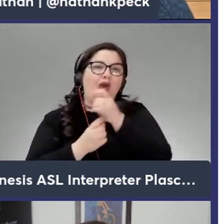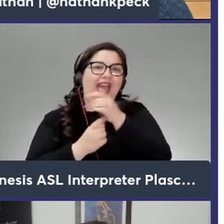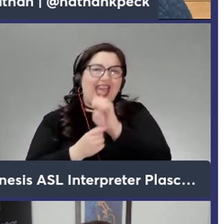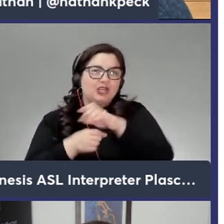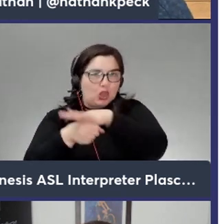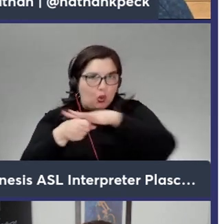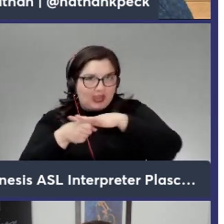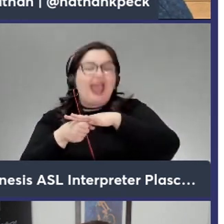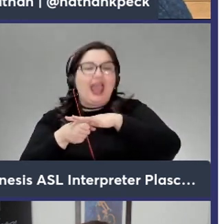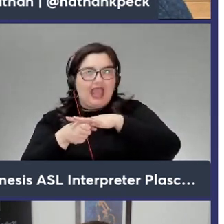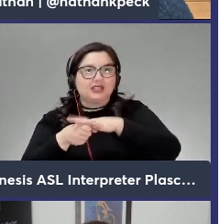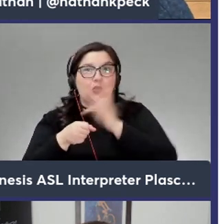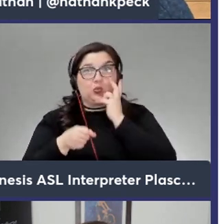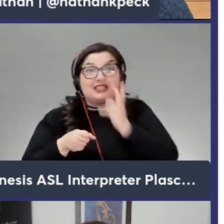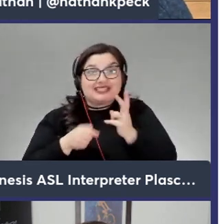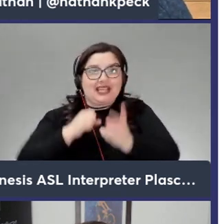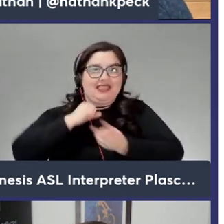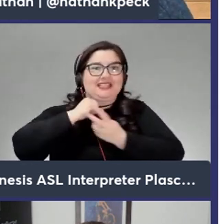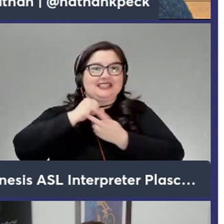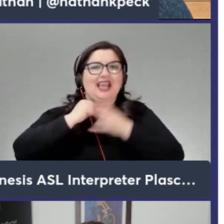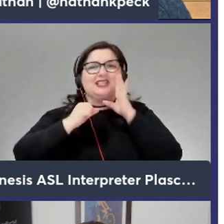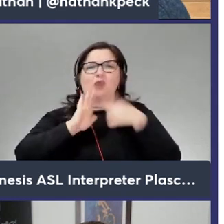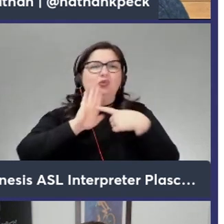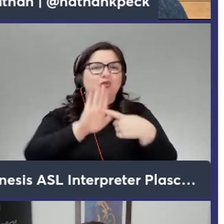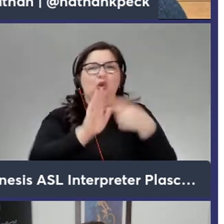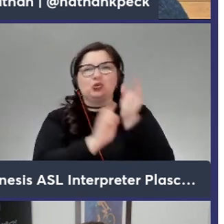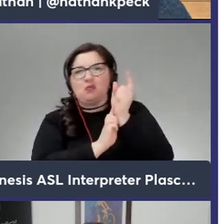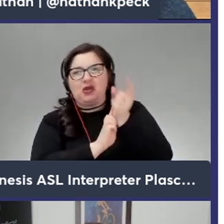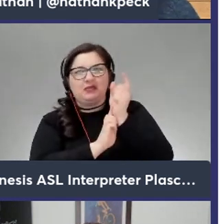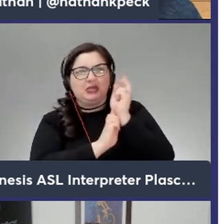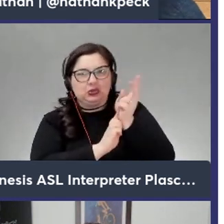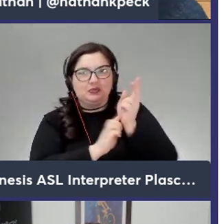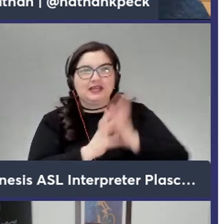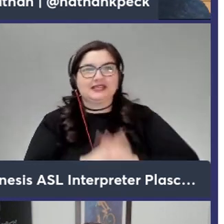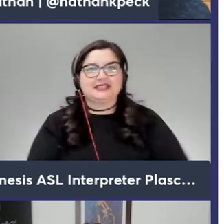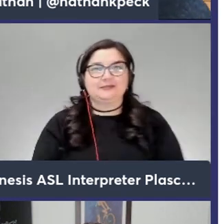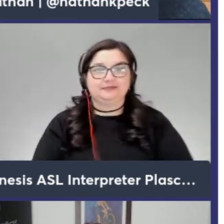And we're gonna see that it's cached, and I'll show you that here in a minute or two. Wow. Wow.